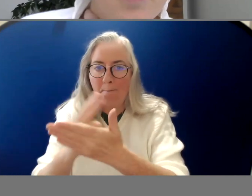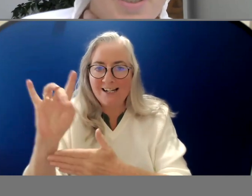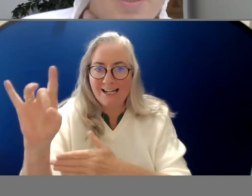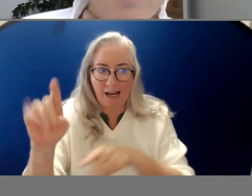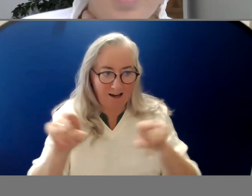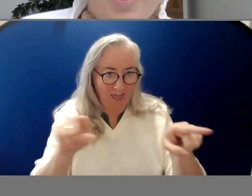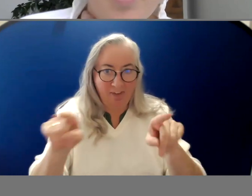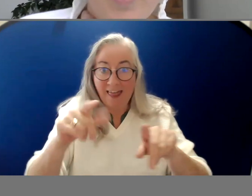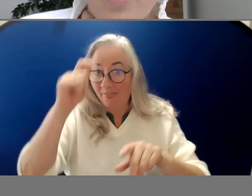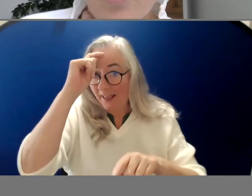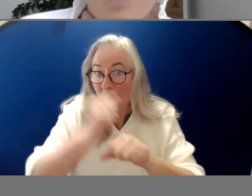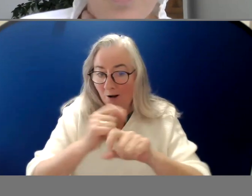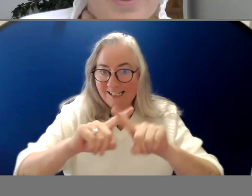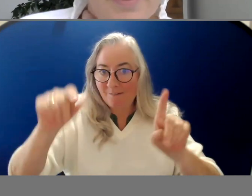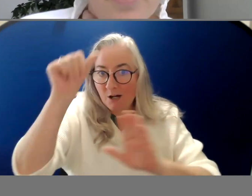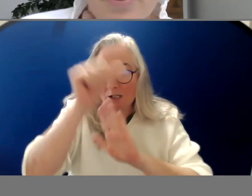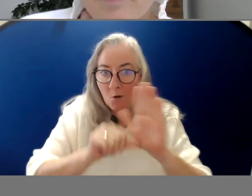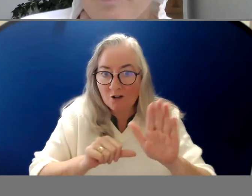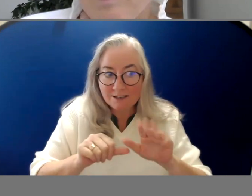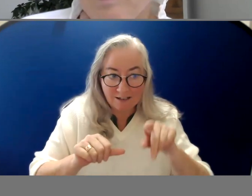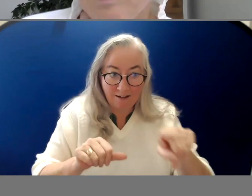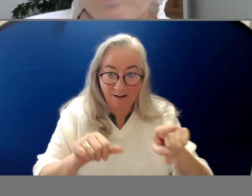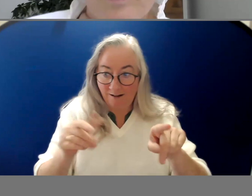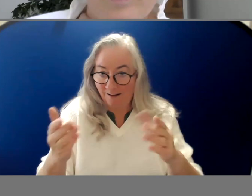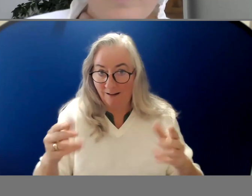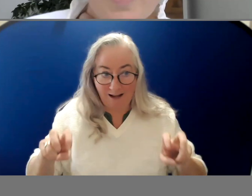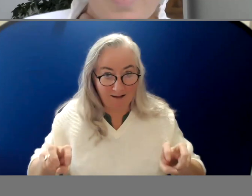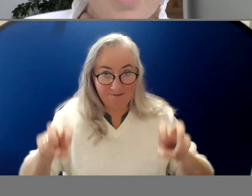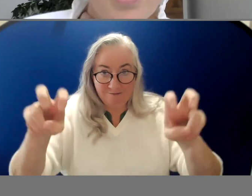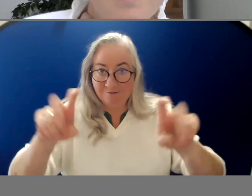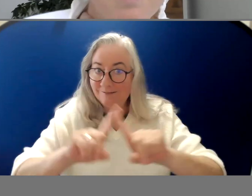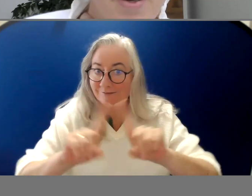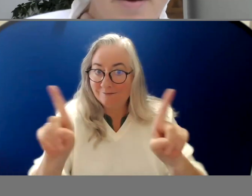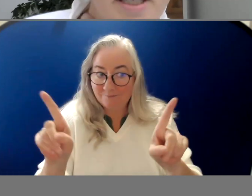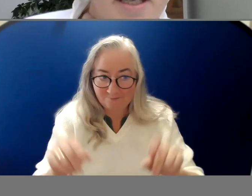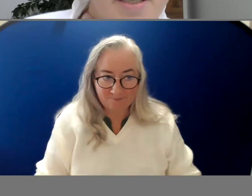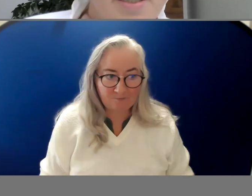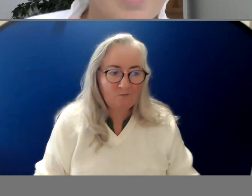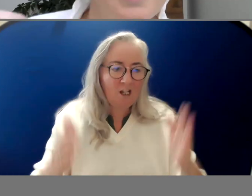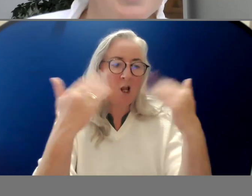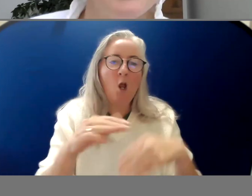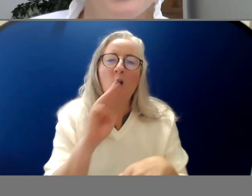you would have between going up one and the other so in terms of private stairs now so this table is